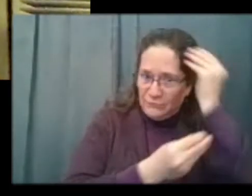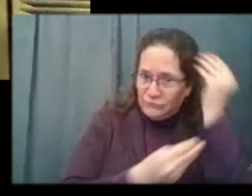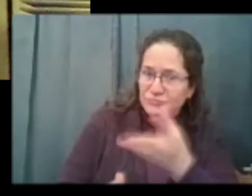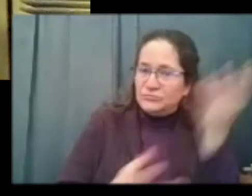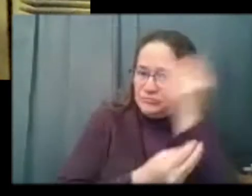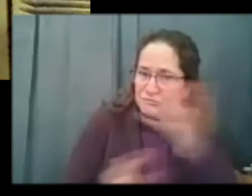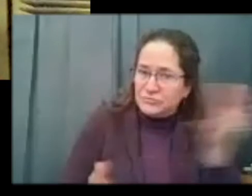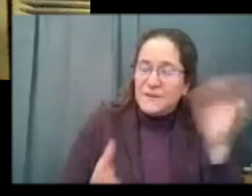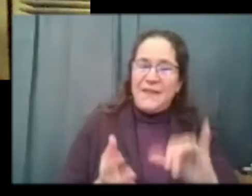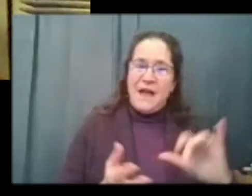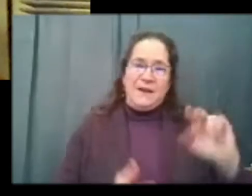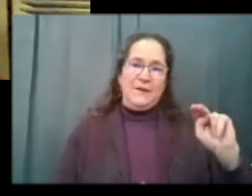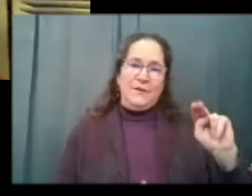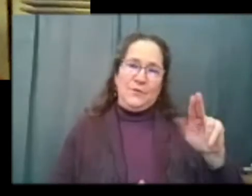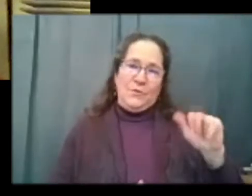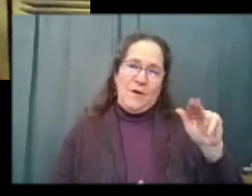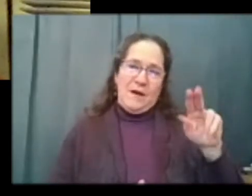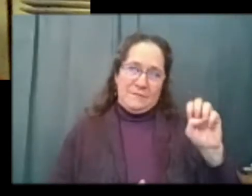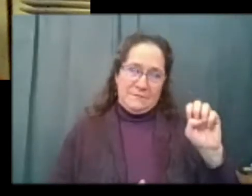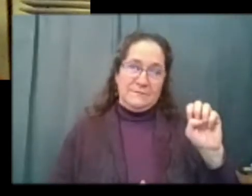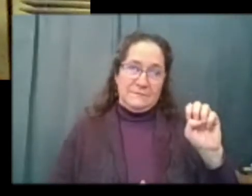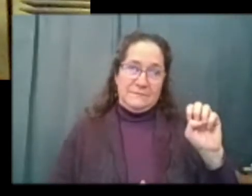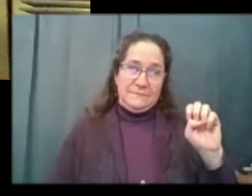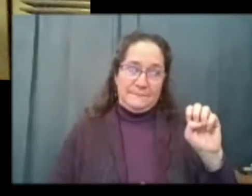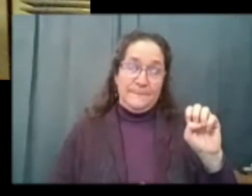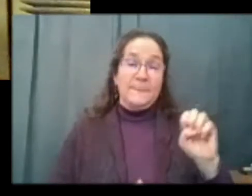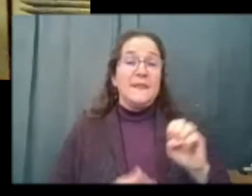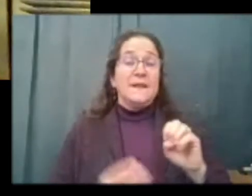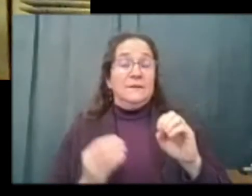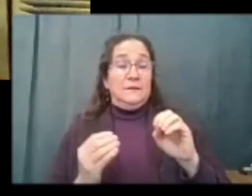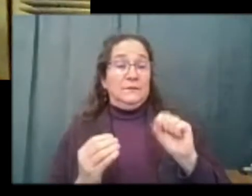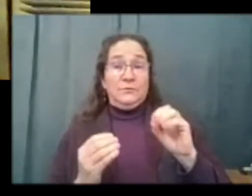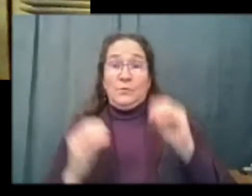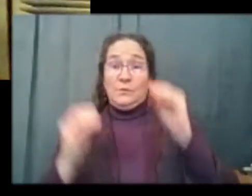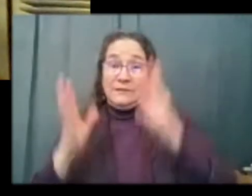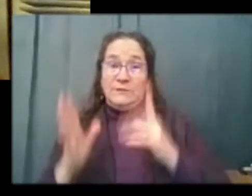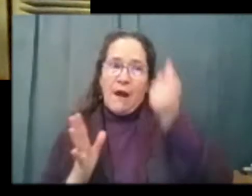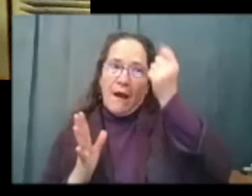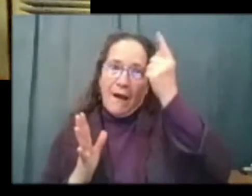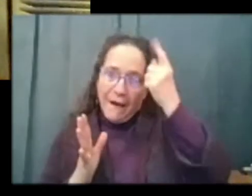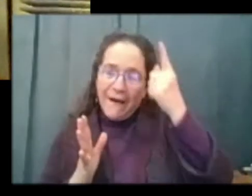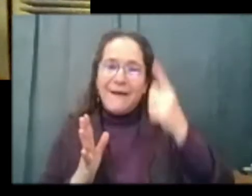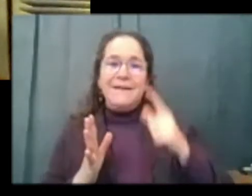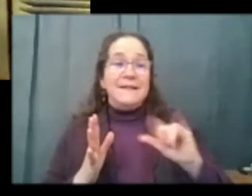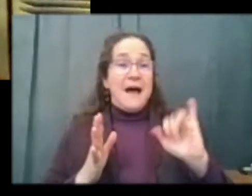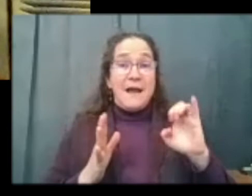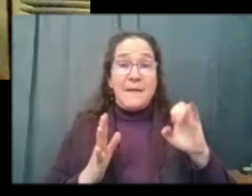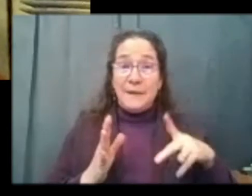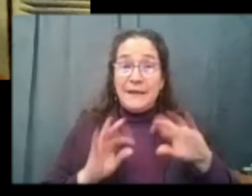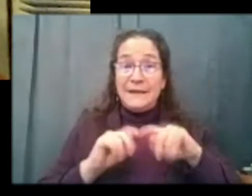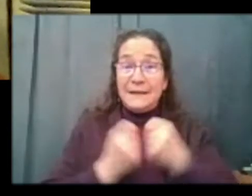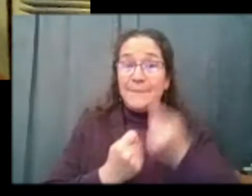in language with the educators that are working with the individual and the IEP team at large so